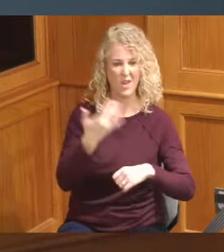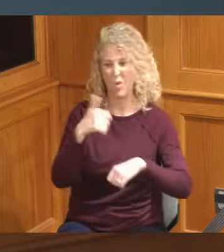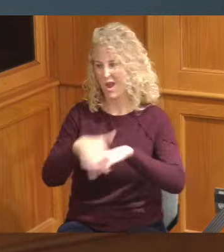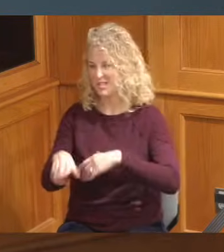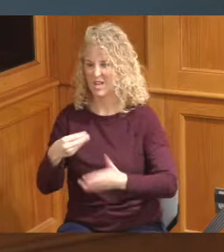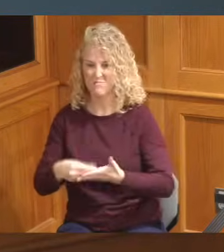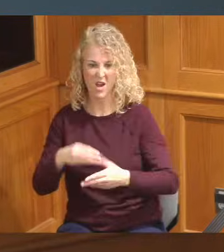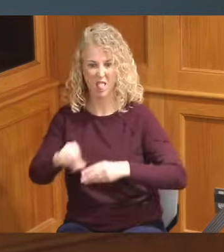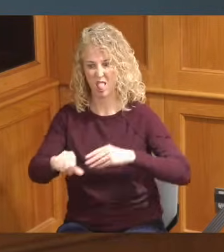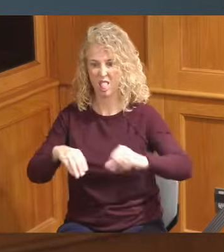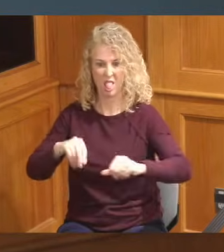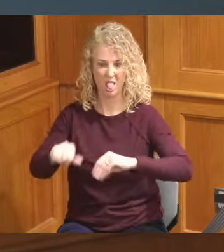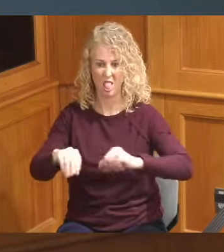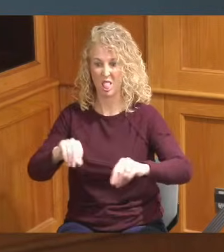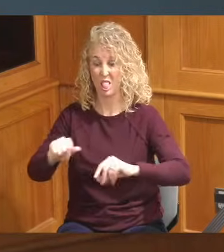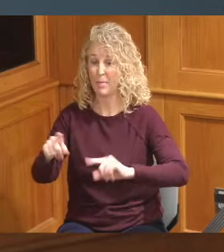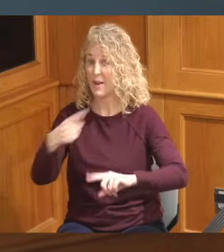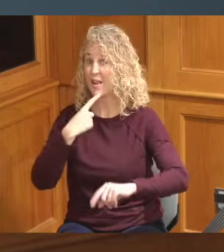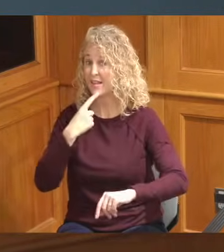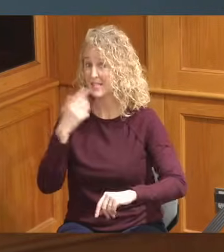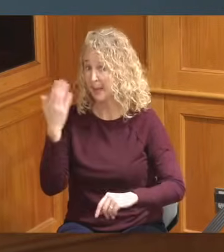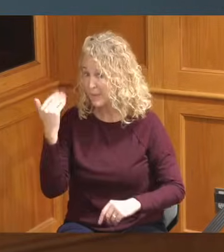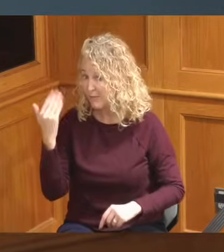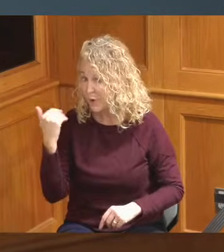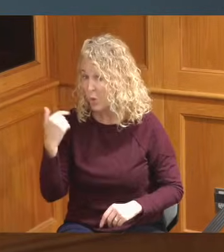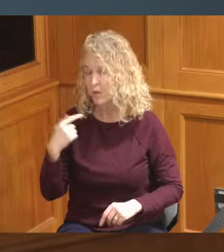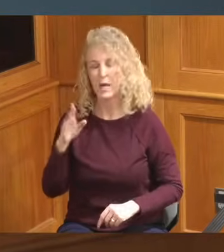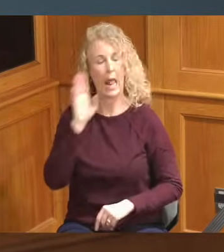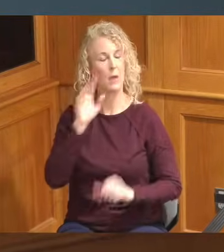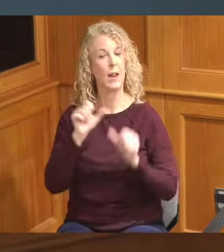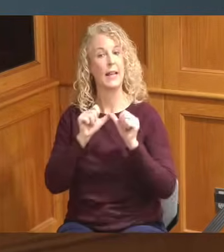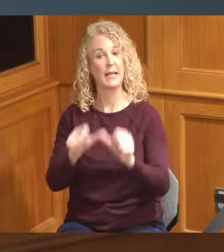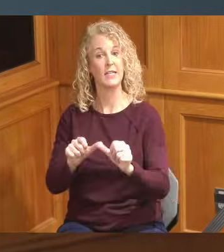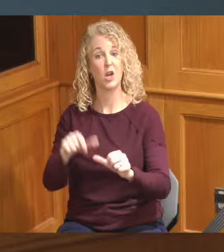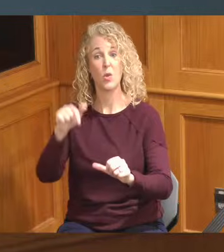money but it is and I said this before I'll continue to say it it's working when you have